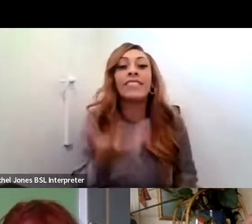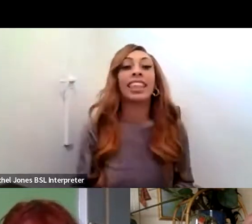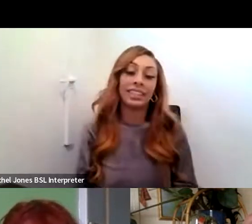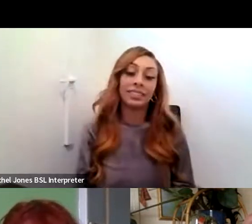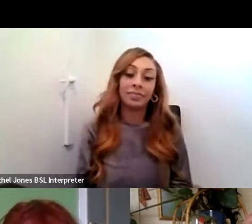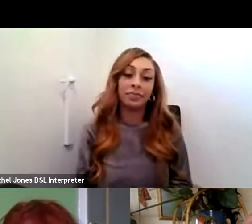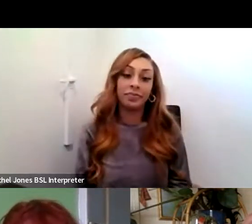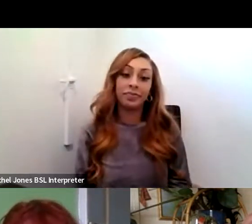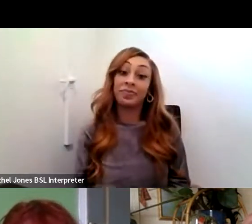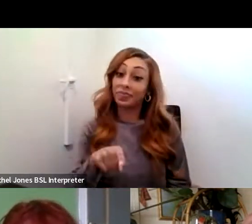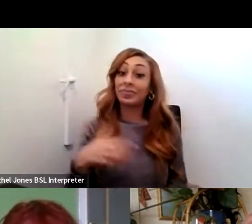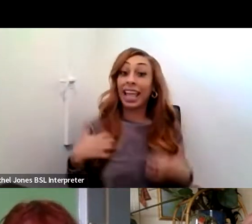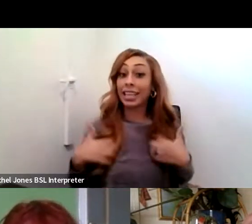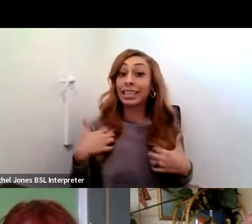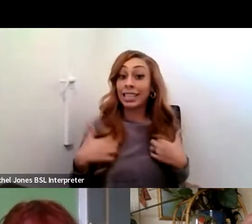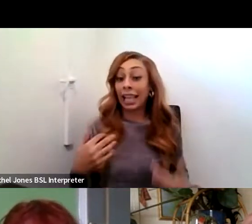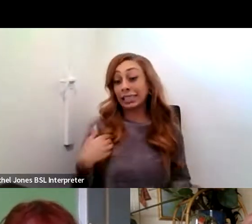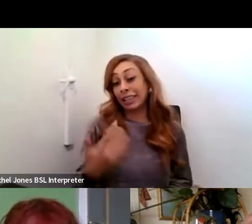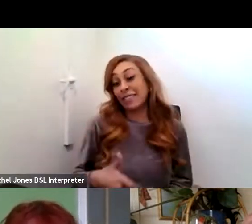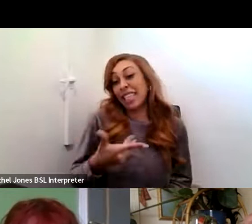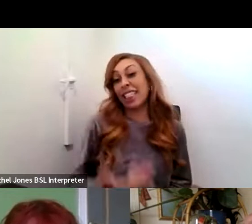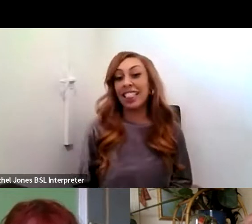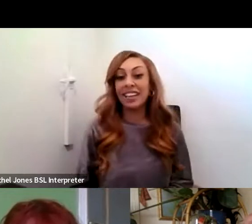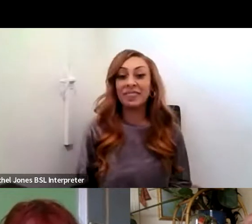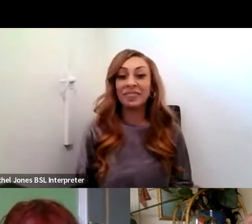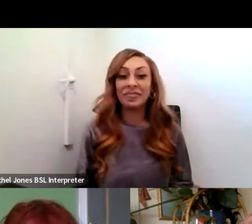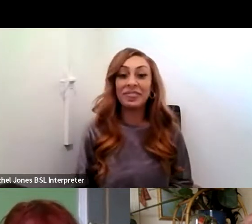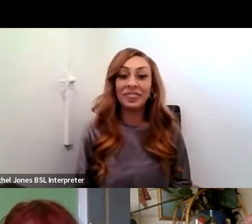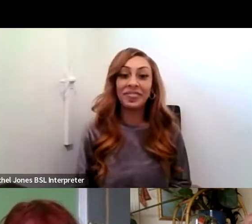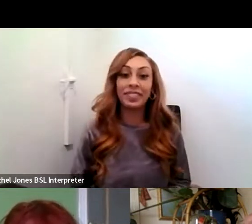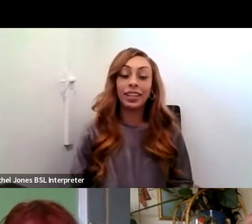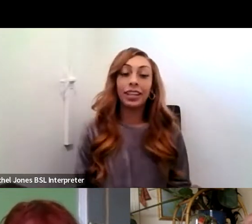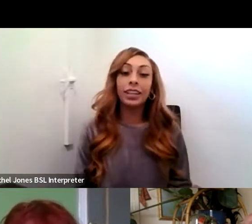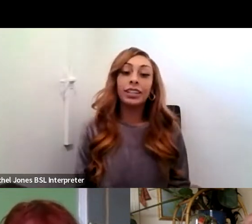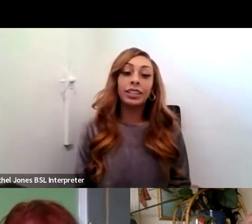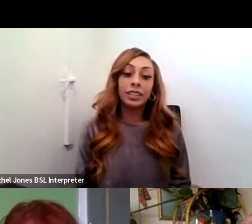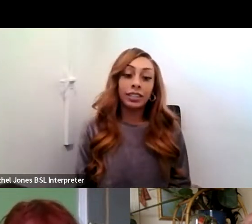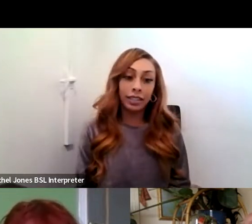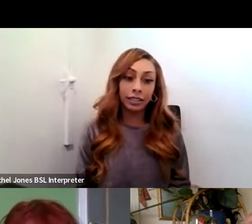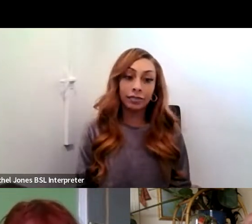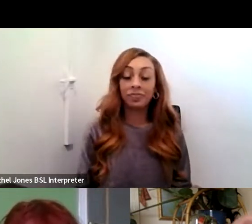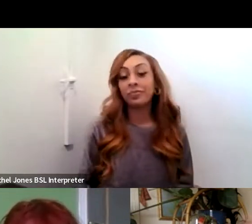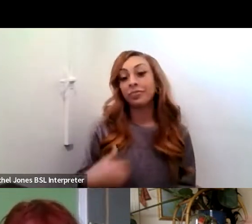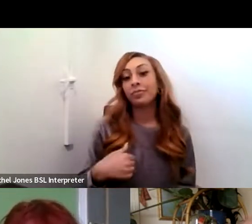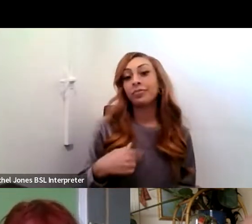So that was really exciting, I think. Yeah, fantastic. And I suppose my final question would be -